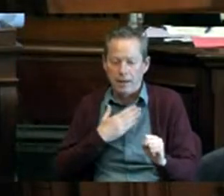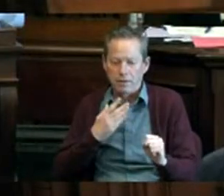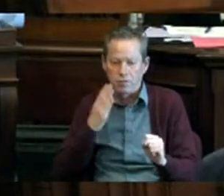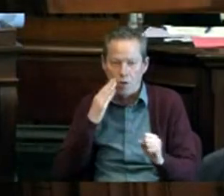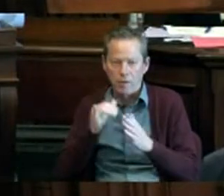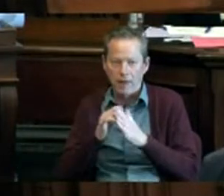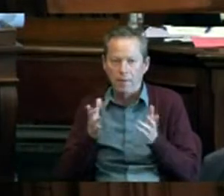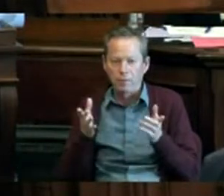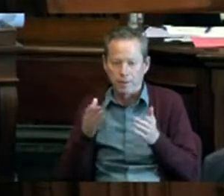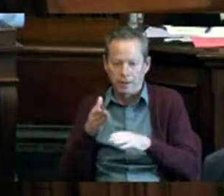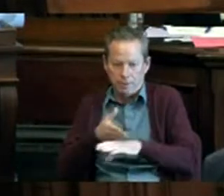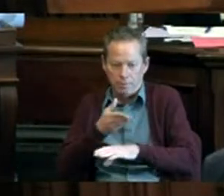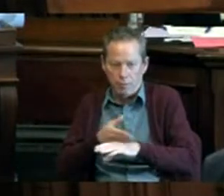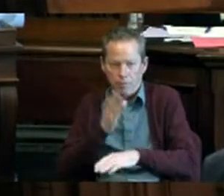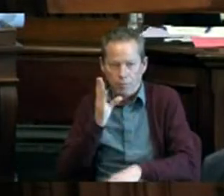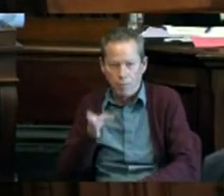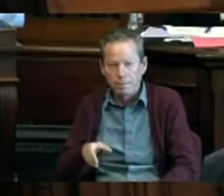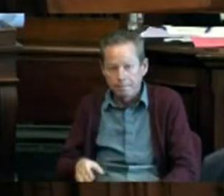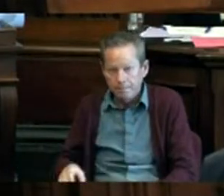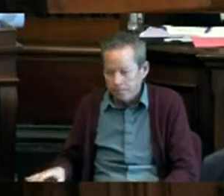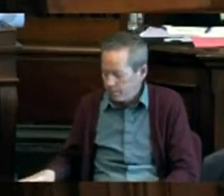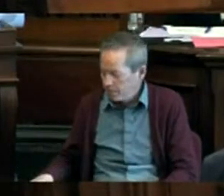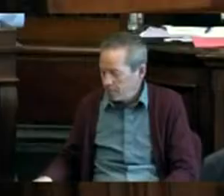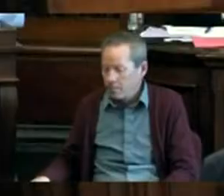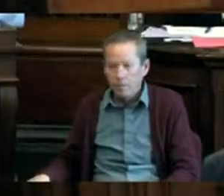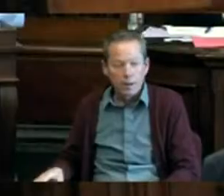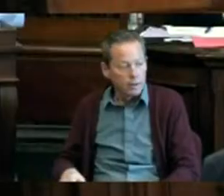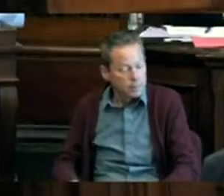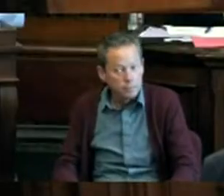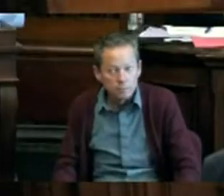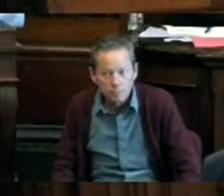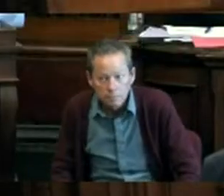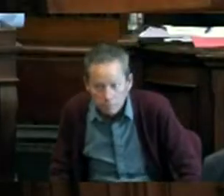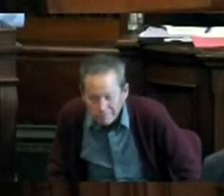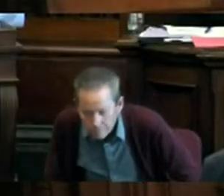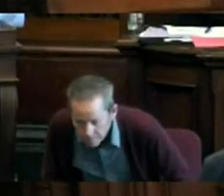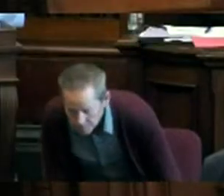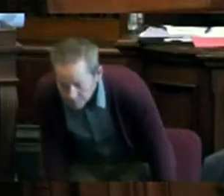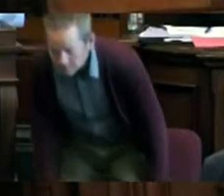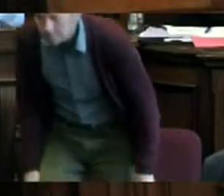place. And that auditorium is incredible. I'm glad to hear